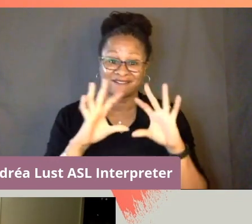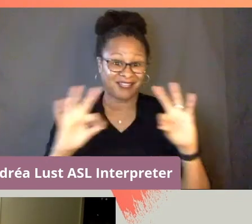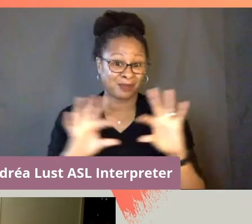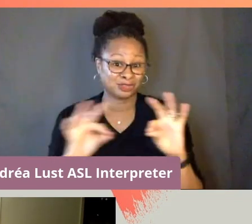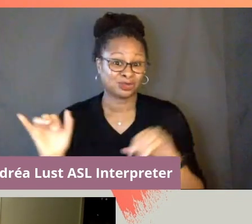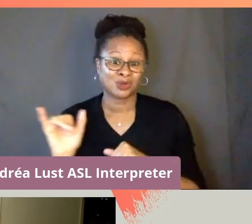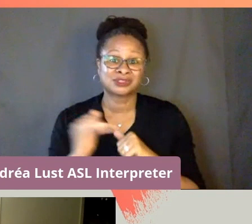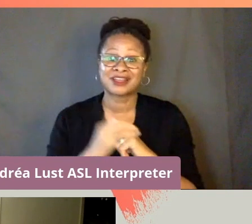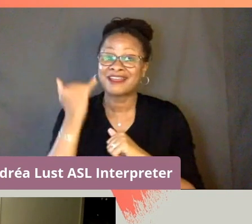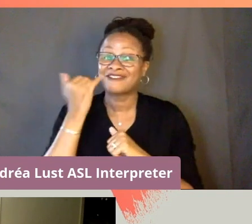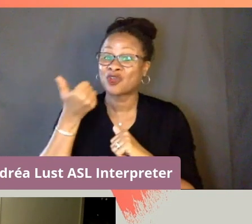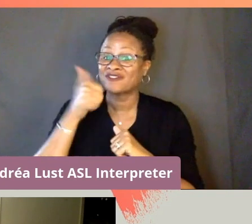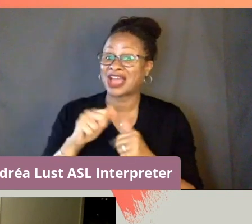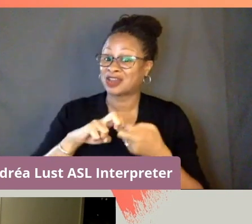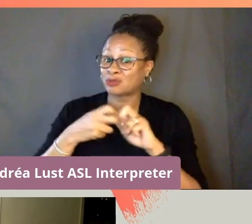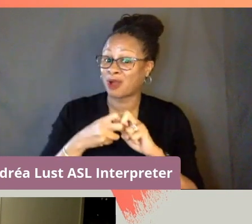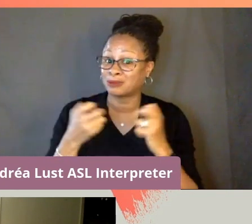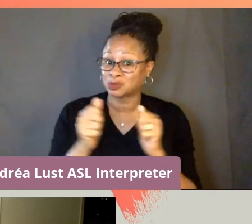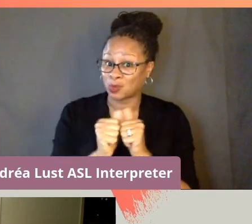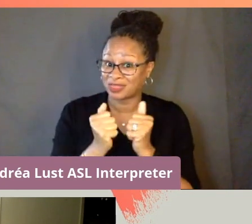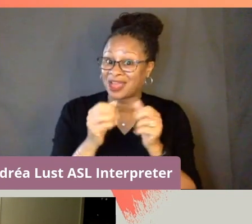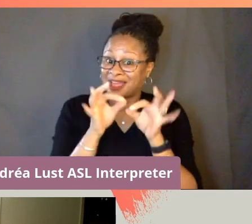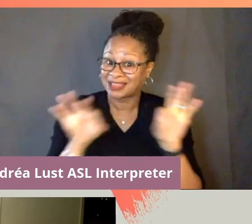If you have any issues with those, holler and let us know.